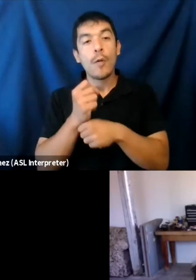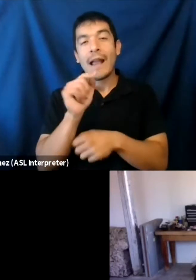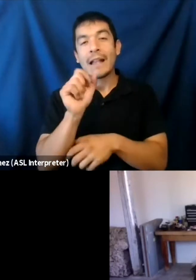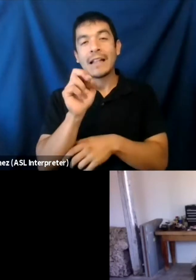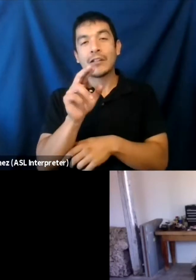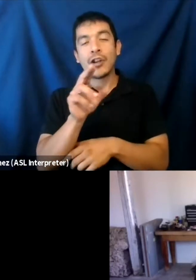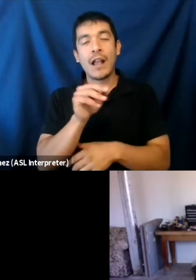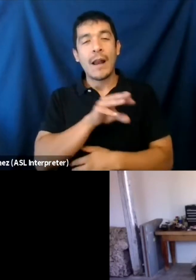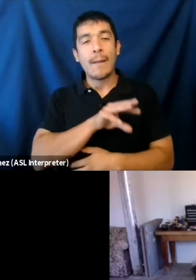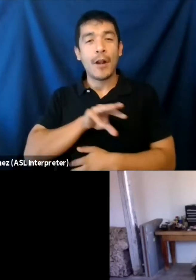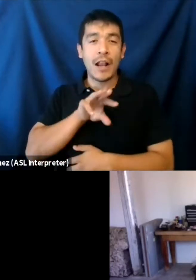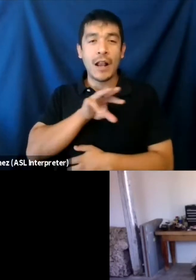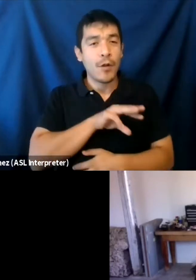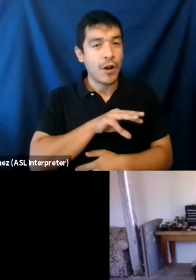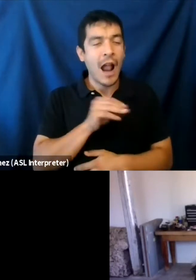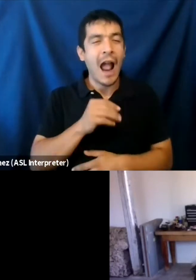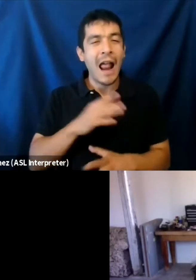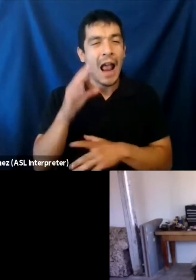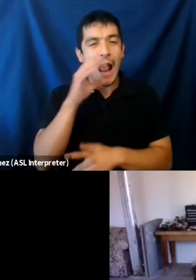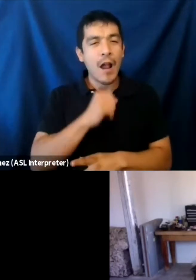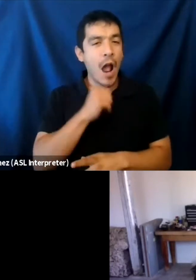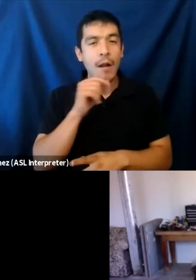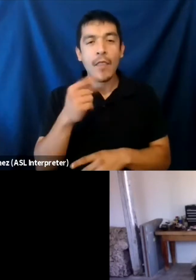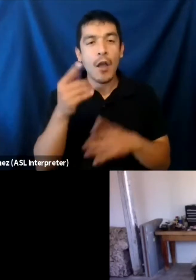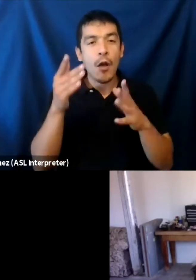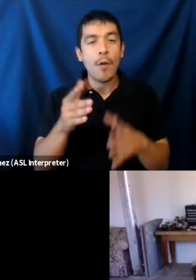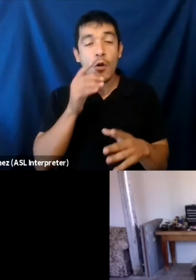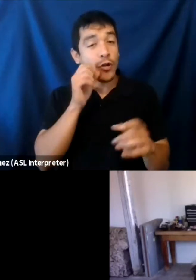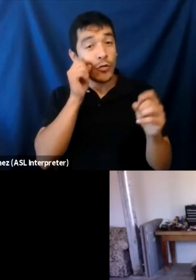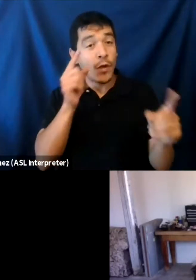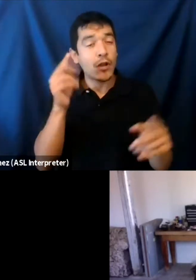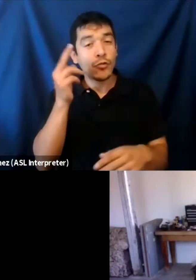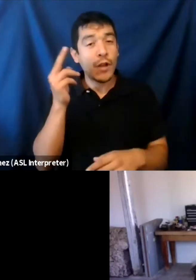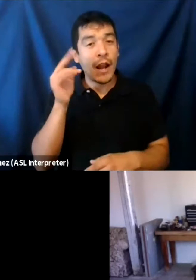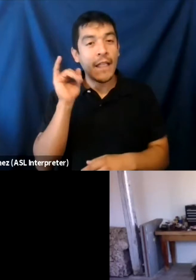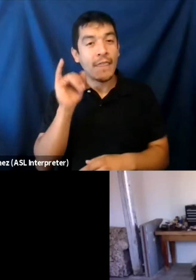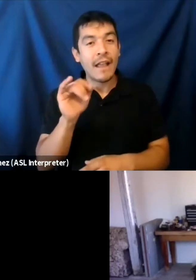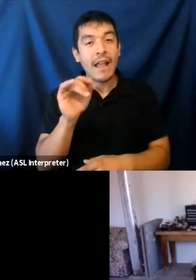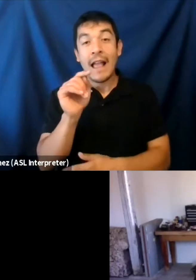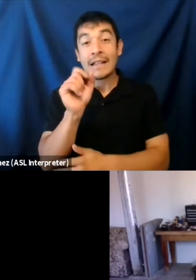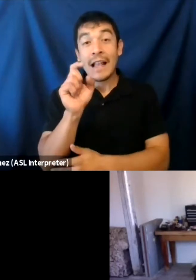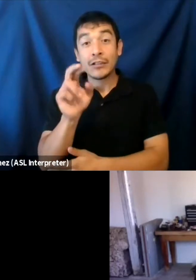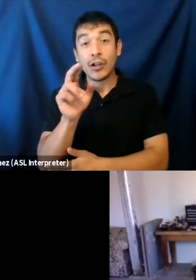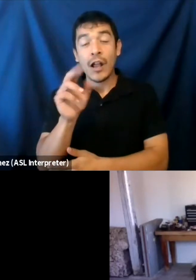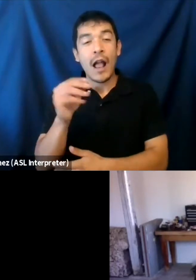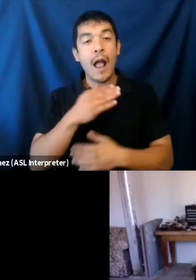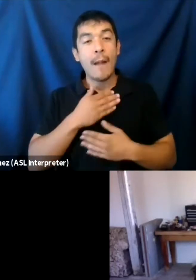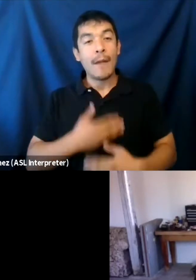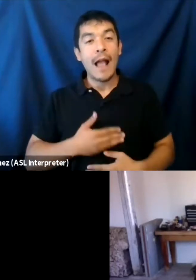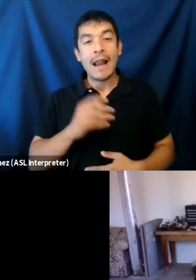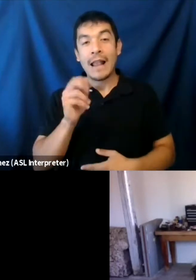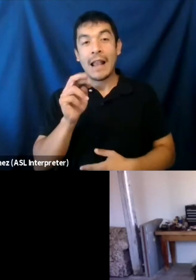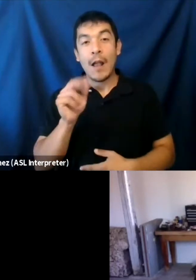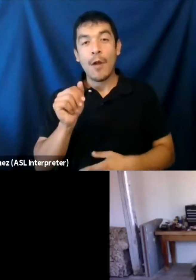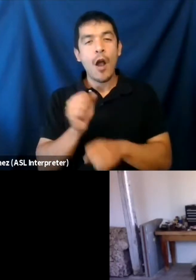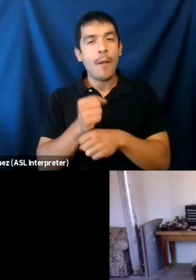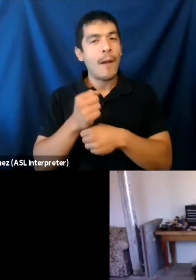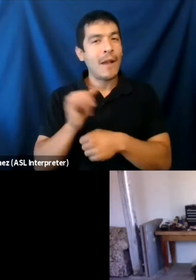which by the way, I assume I'm not the only person who's surprised to realize that tasers and body cameras are manufactured by the same company.